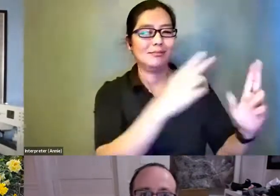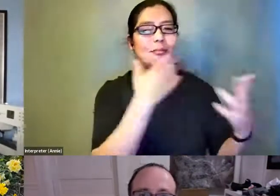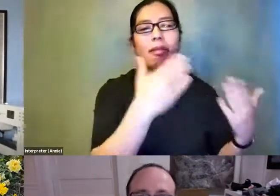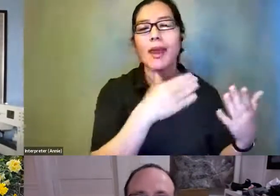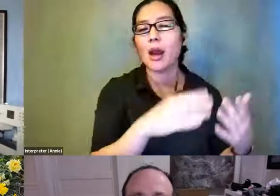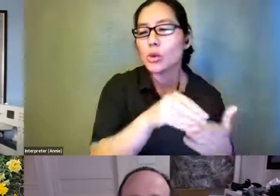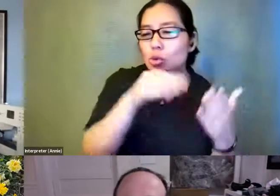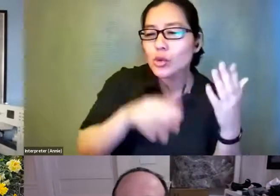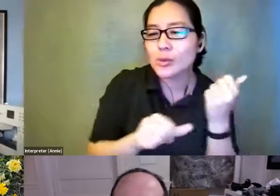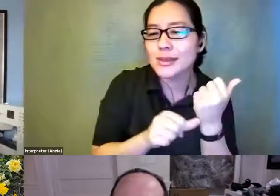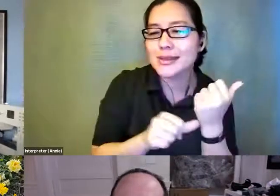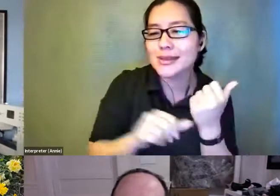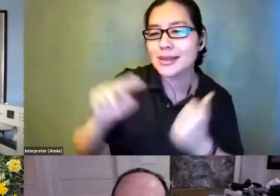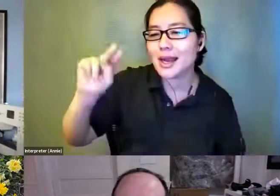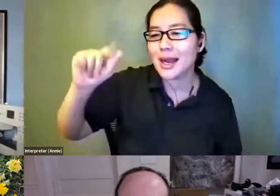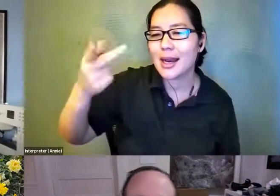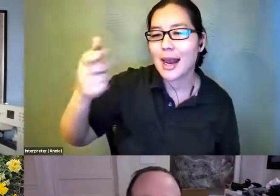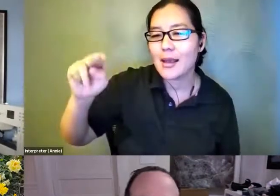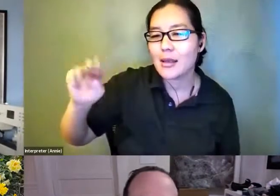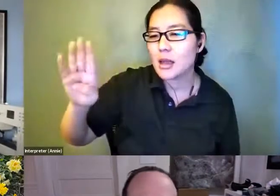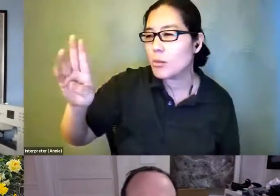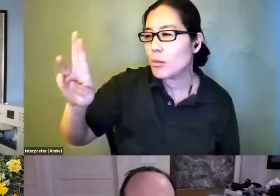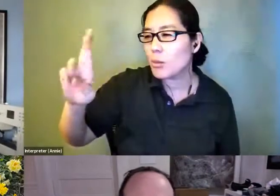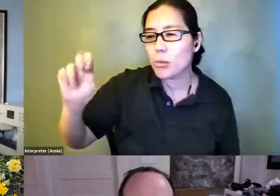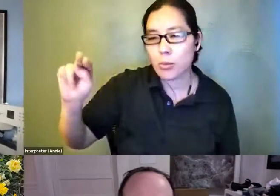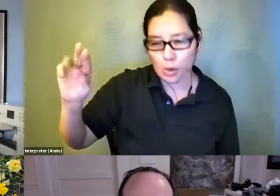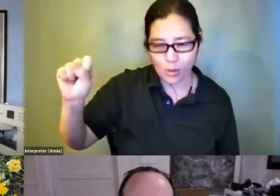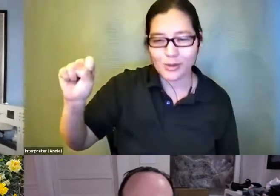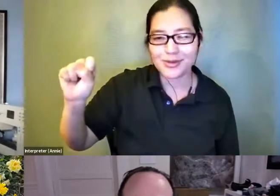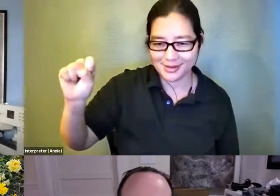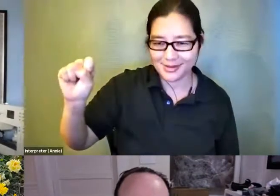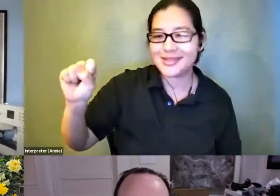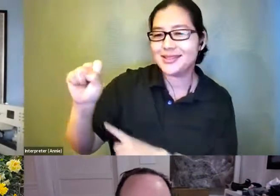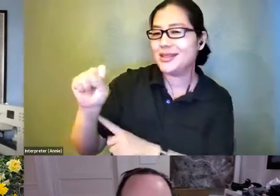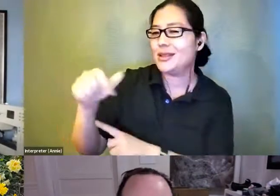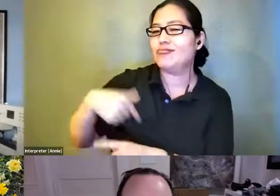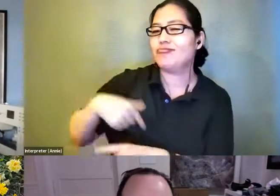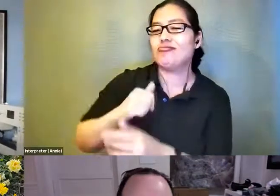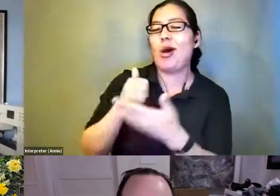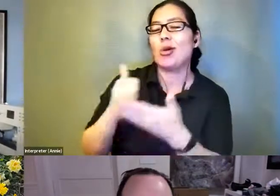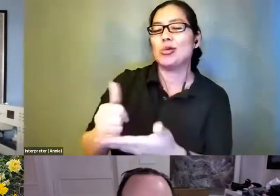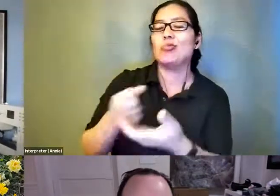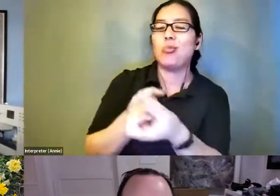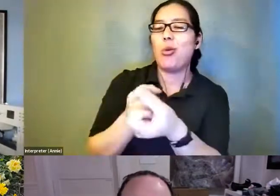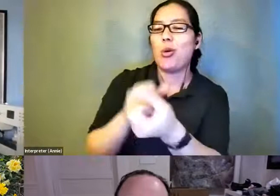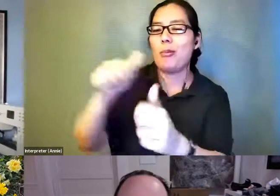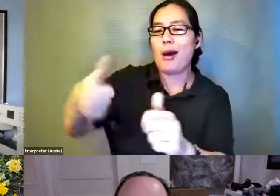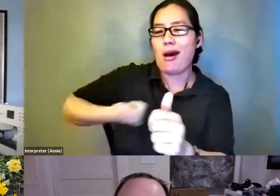from Longmore, Nathan Burns who is helping today behind the scenes. If you are having any tech